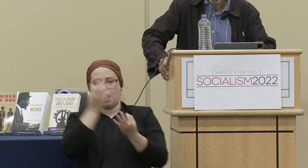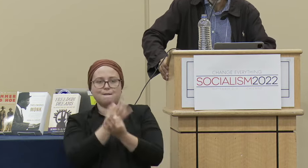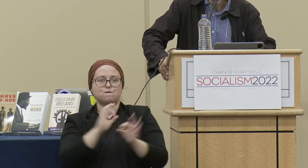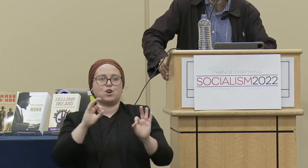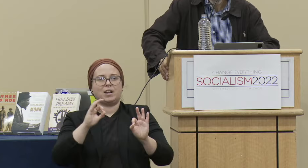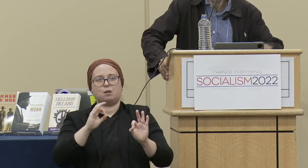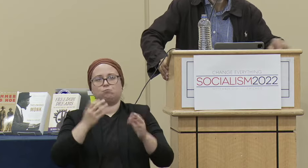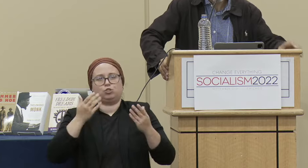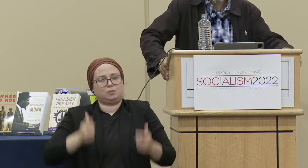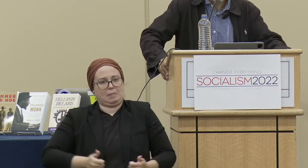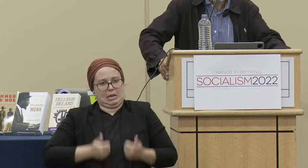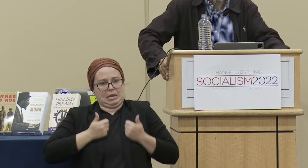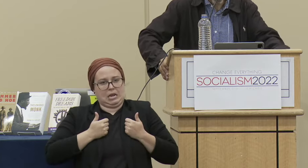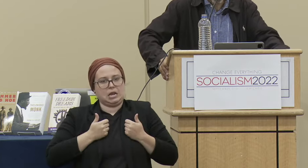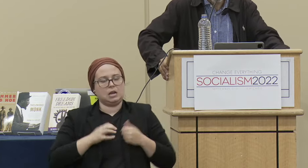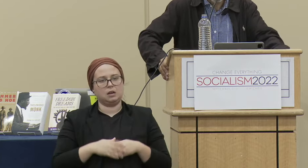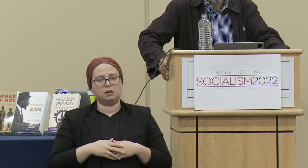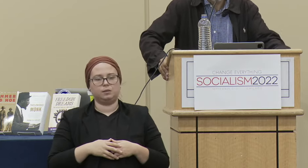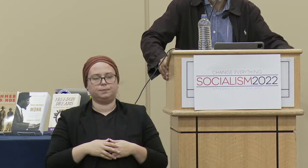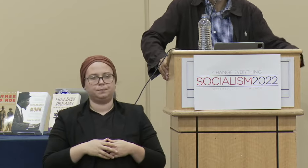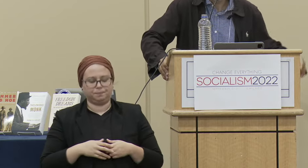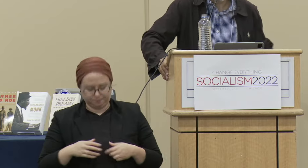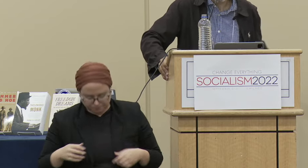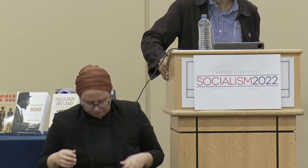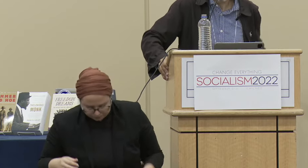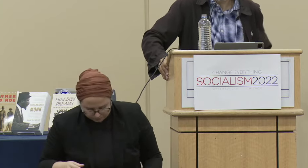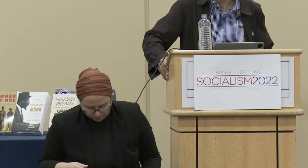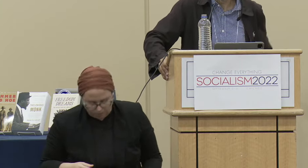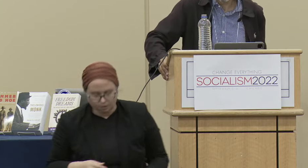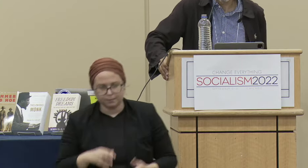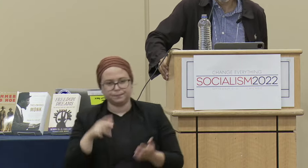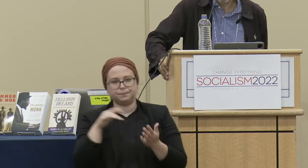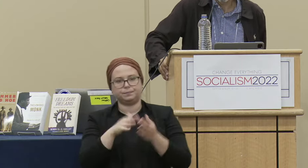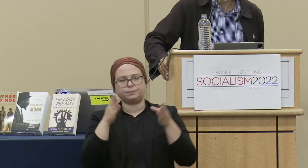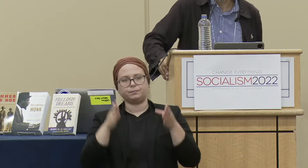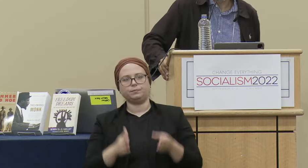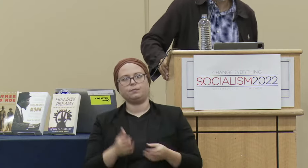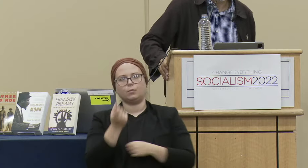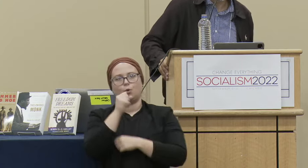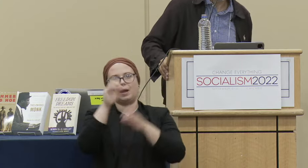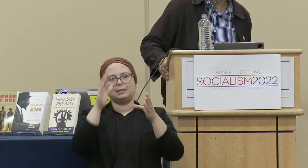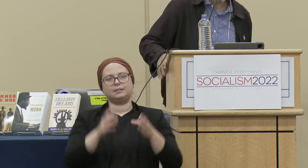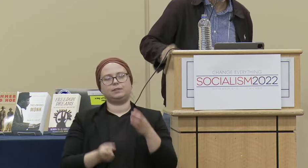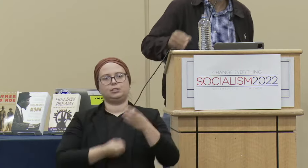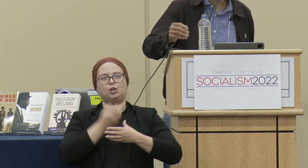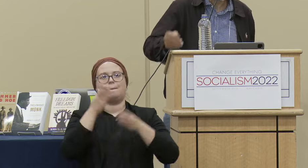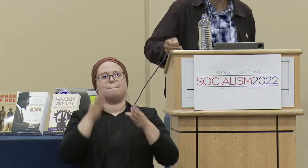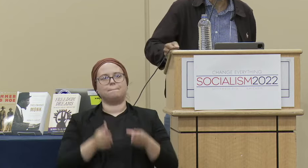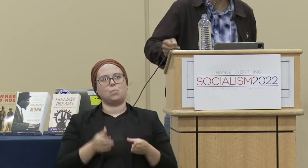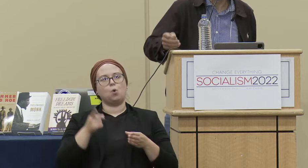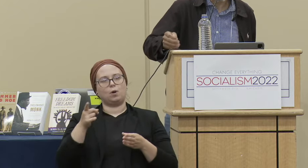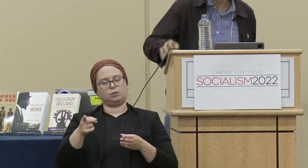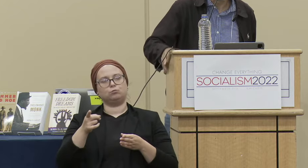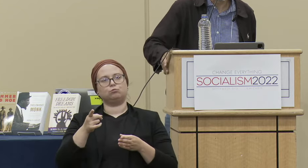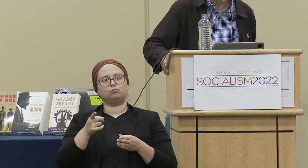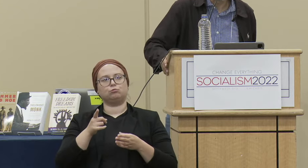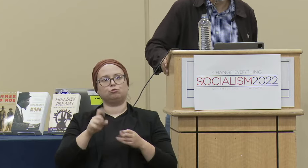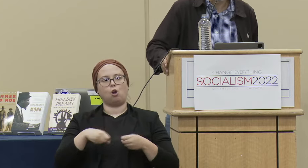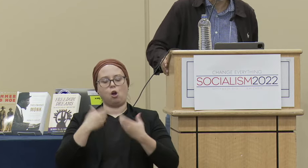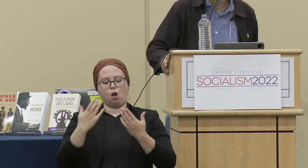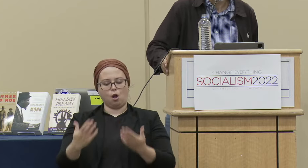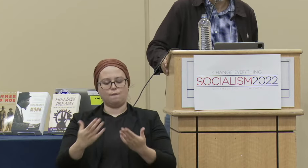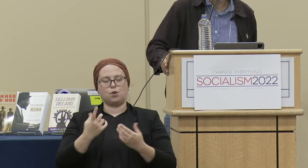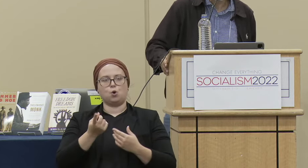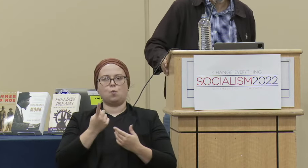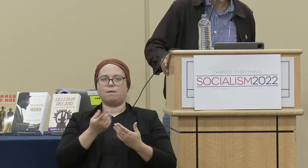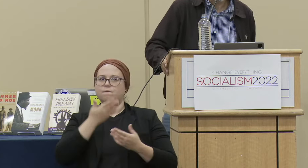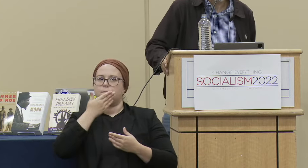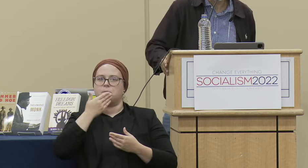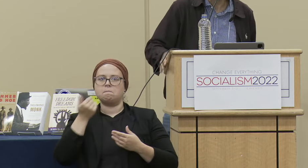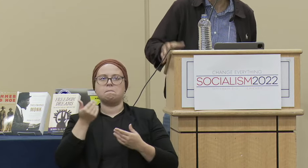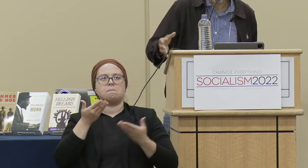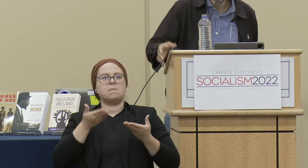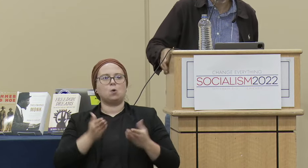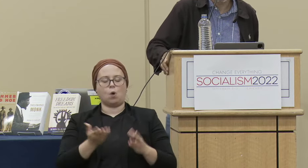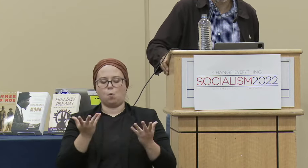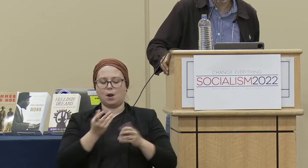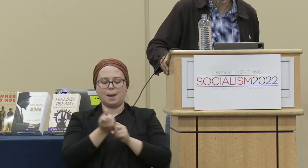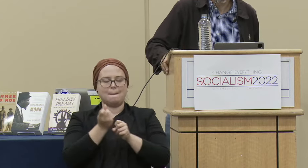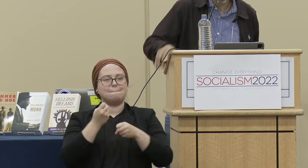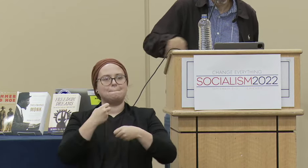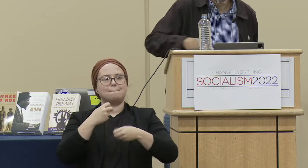Freedom of mind, freedom to be